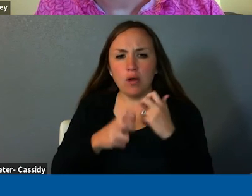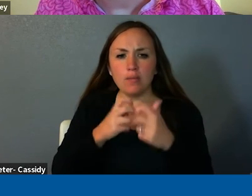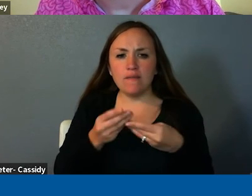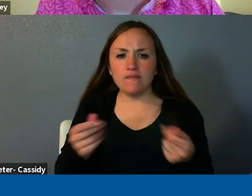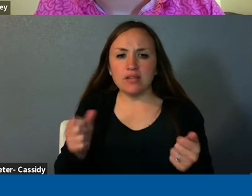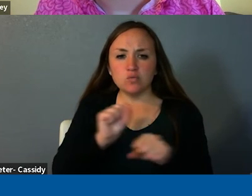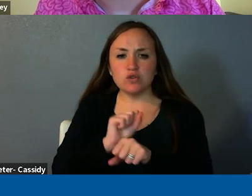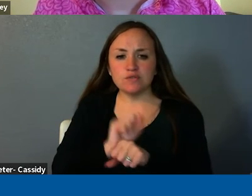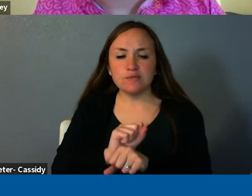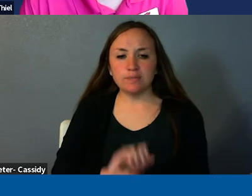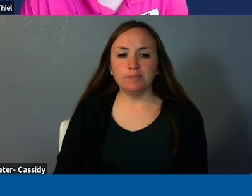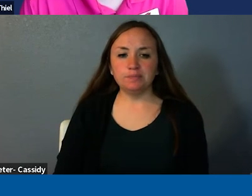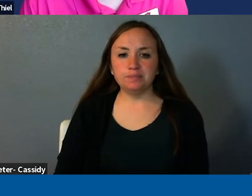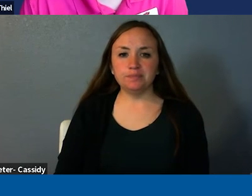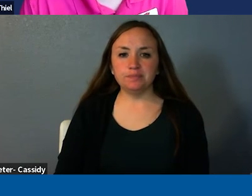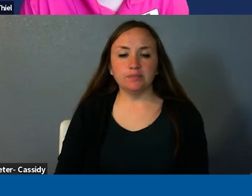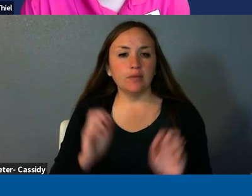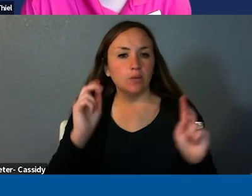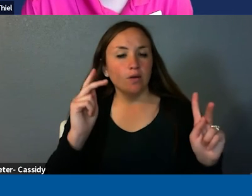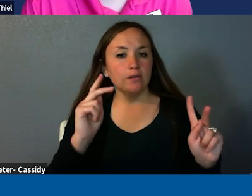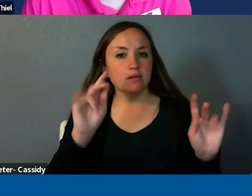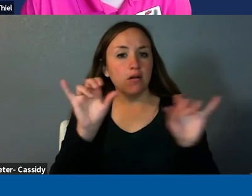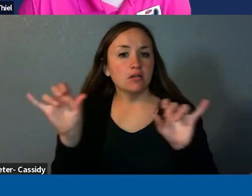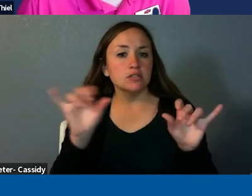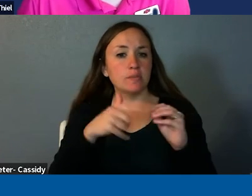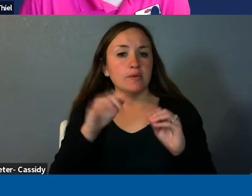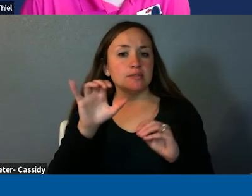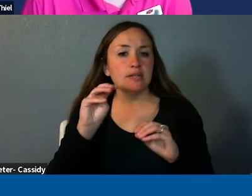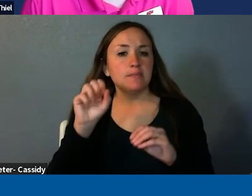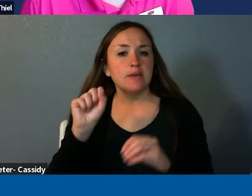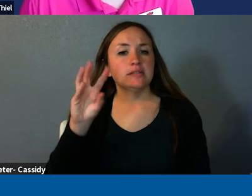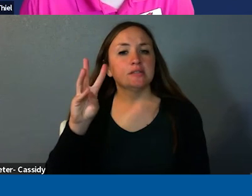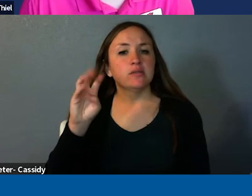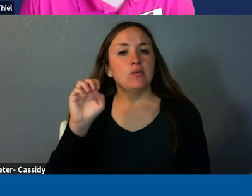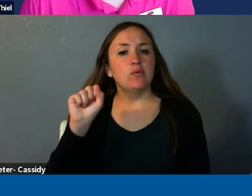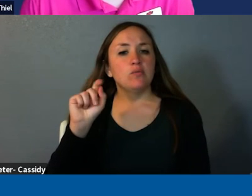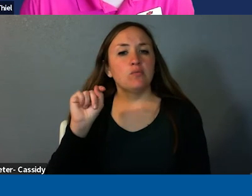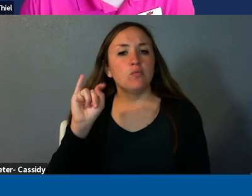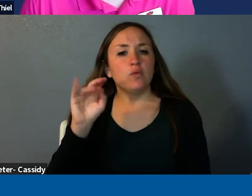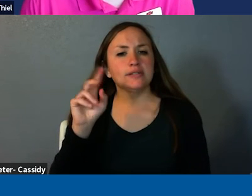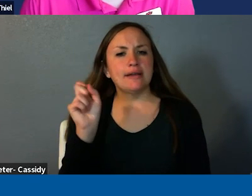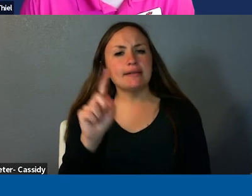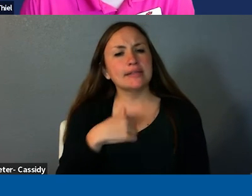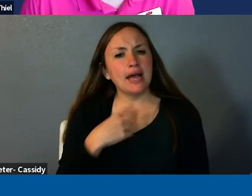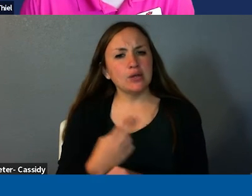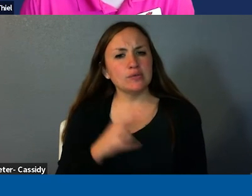Great. And then, also dealing with CMSs, Weston asks, I use CMS for the college that I work for.